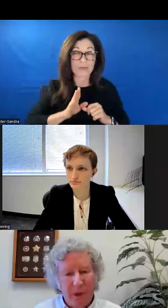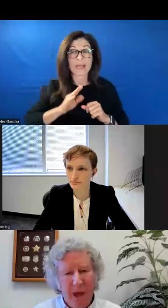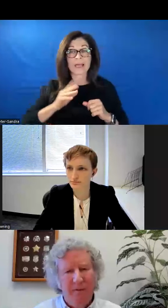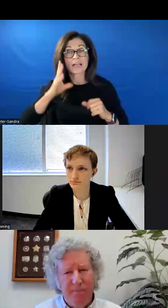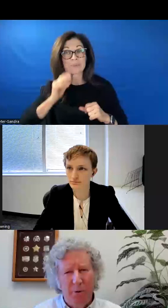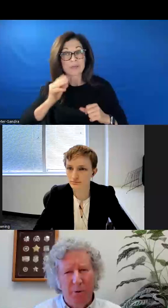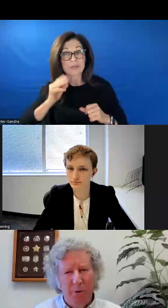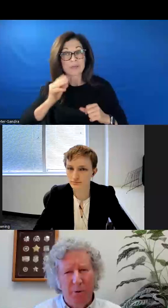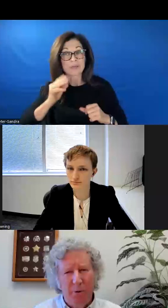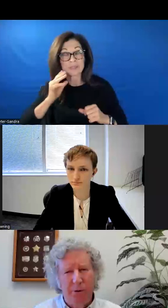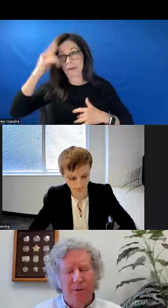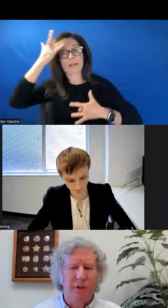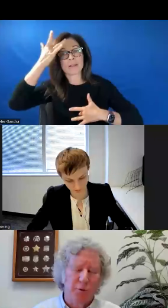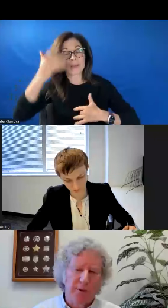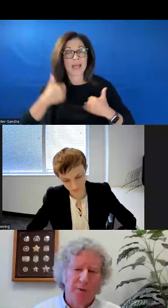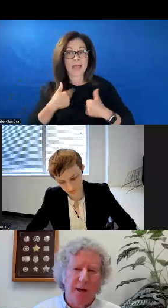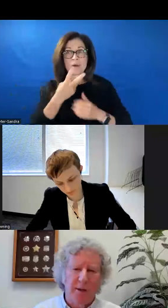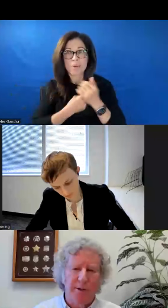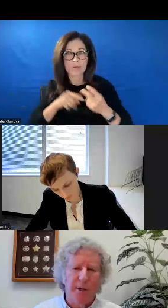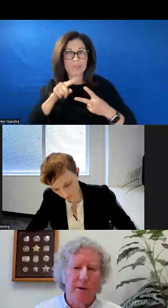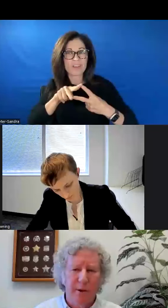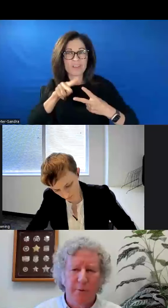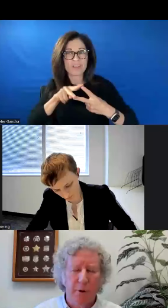HAVE BOTH OF THESE RISK FACTORS AND ARE, THEREFORE,